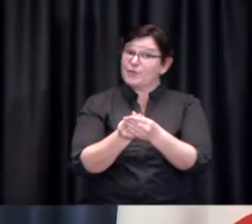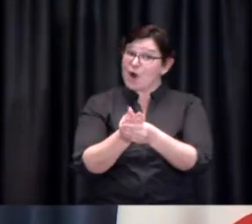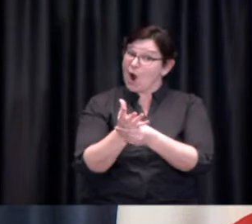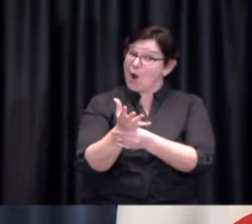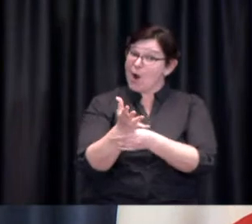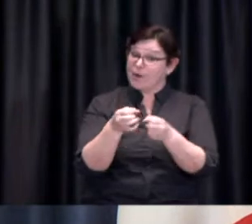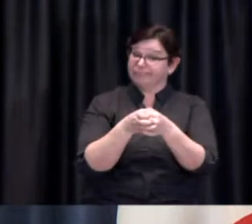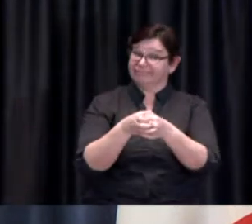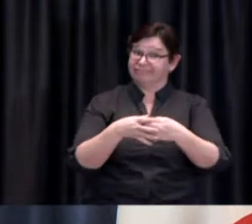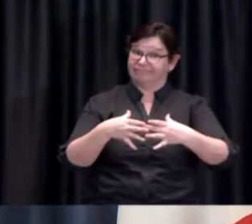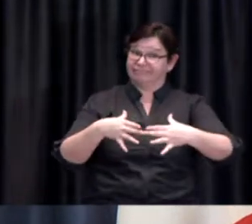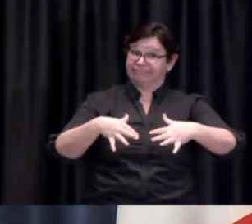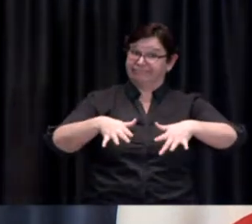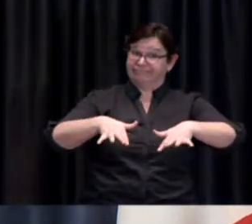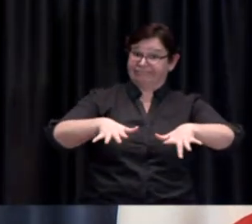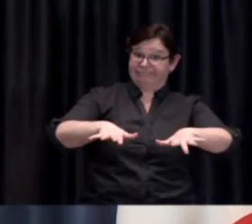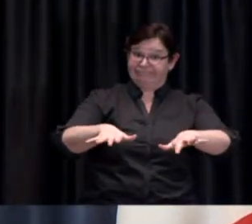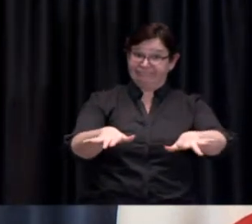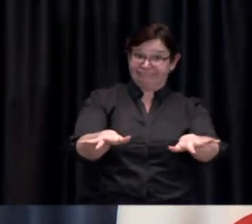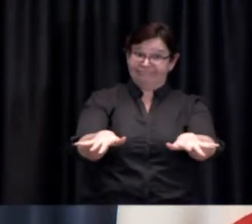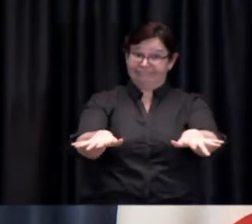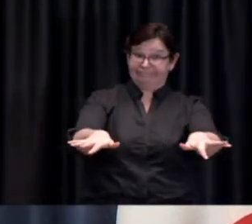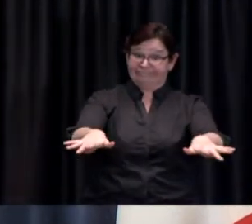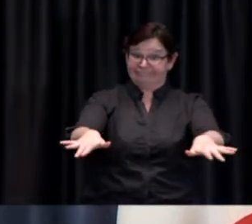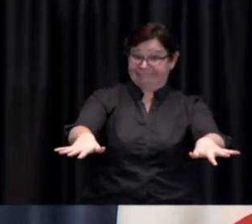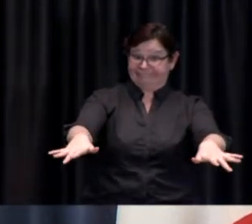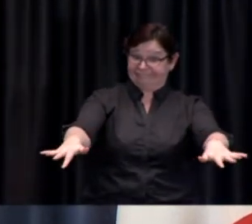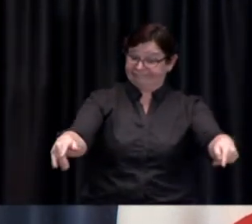This is not where we want to be.